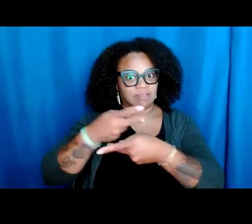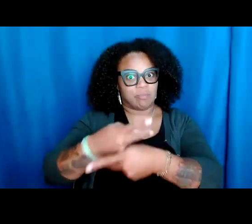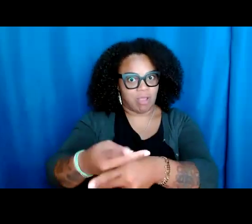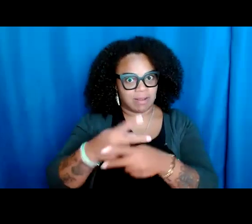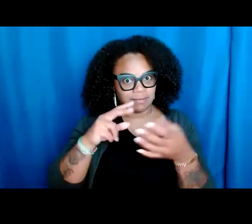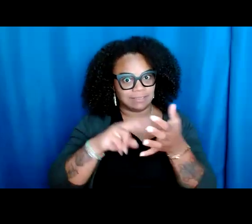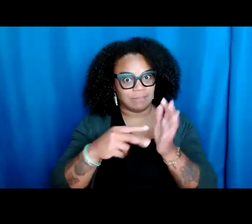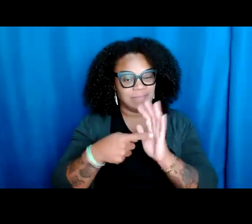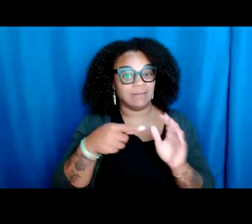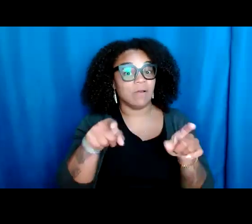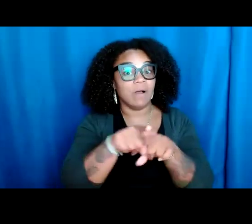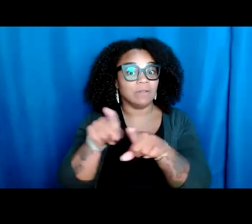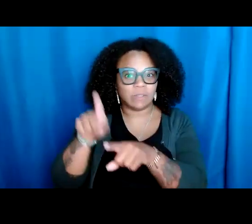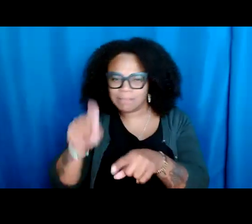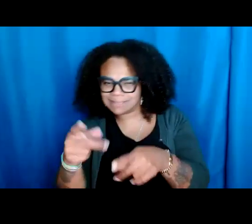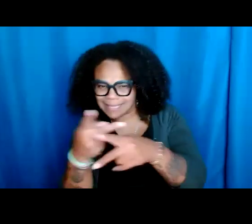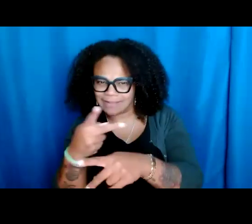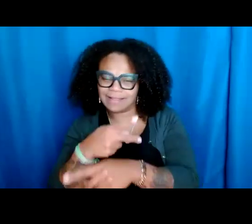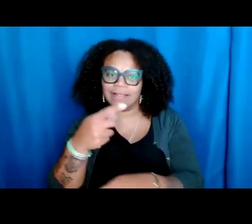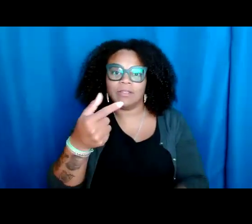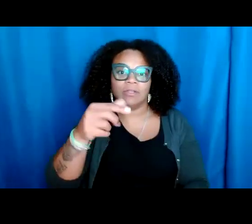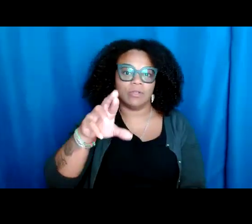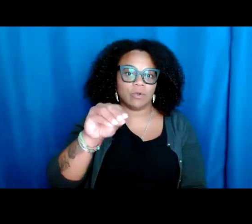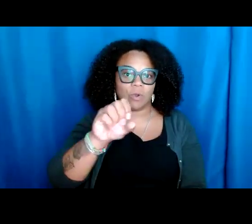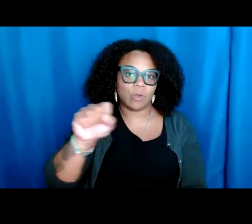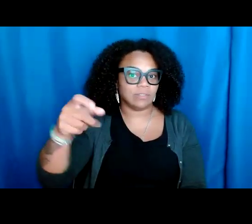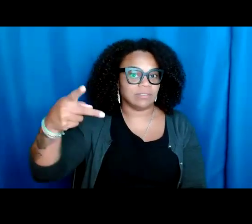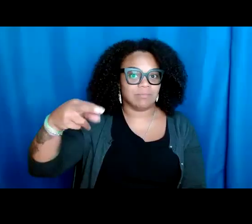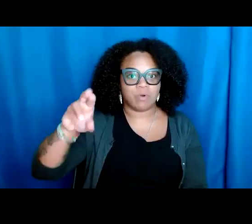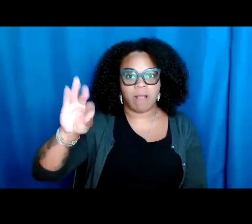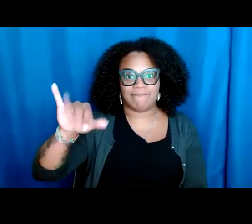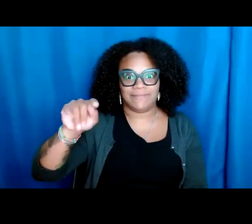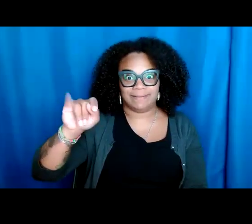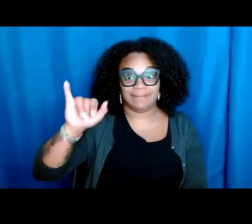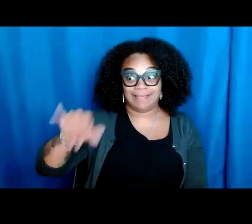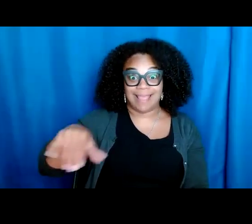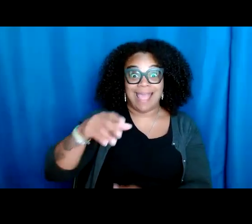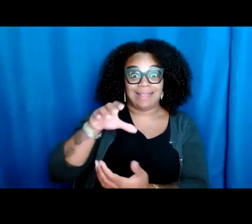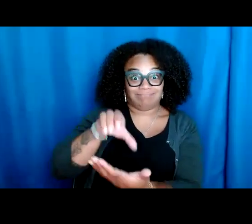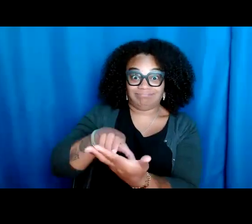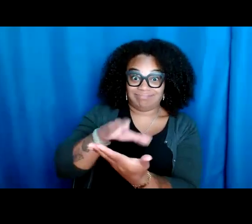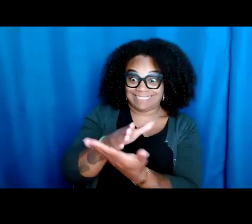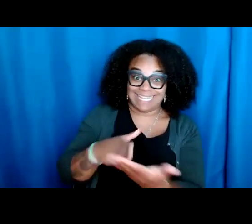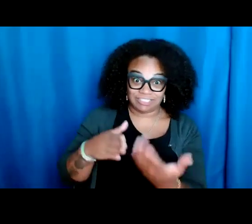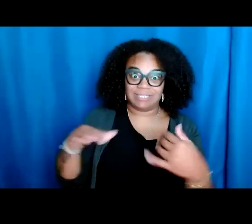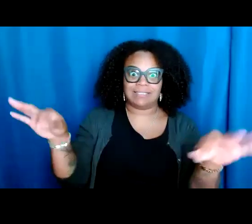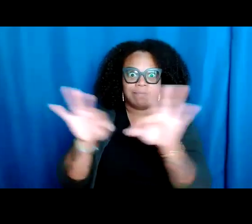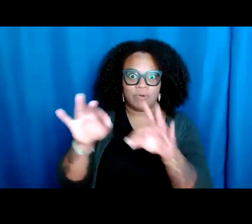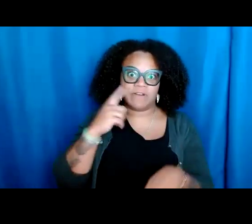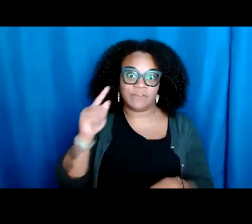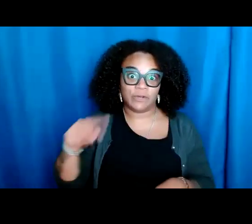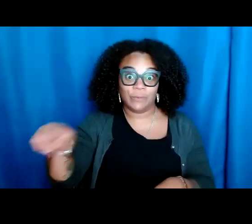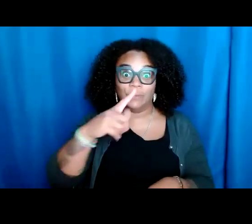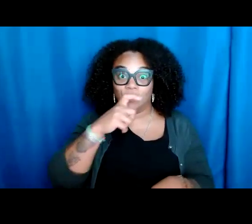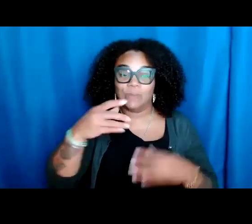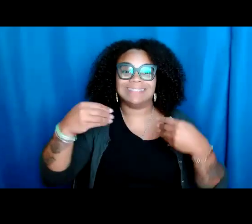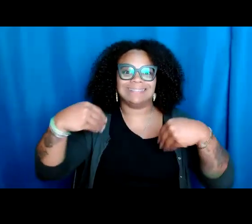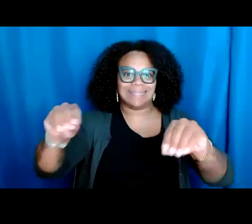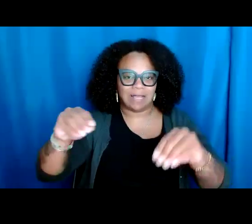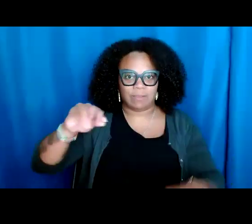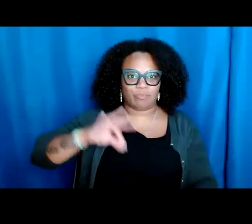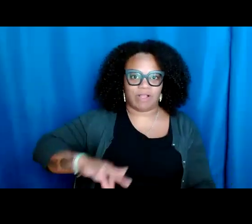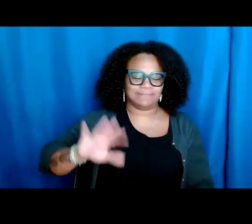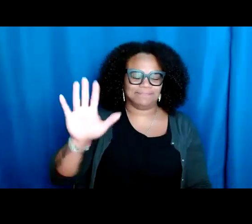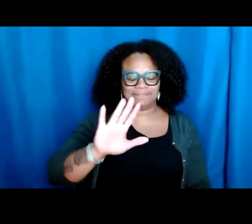his gross profit. This section will be important to those of you actually selling products,